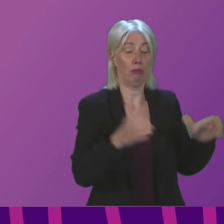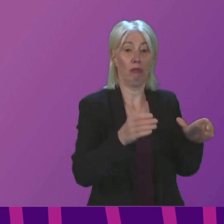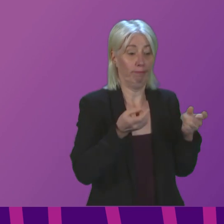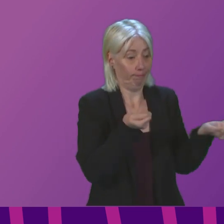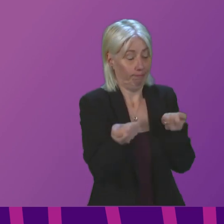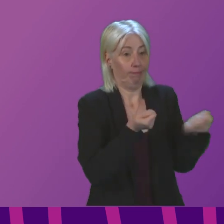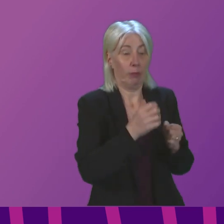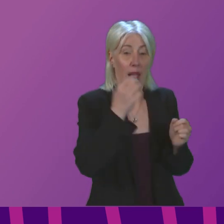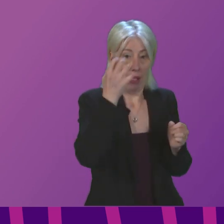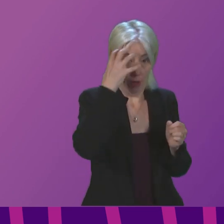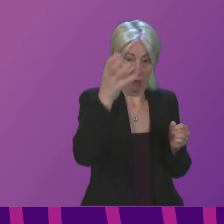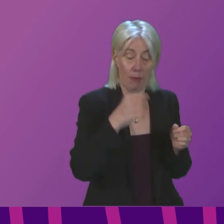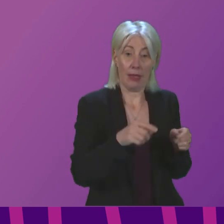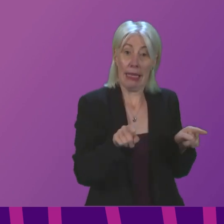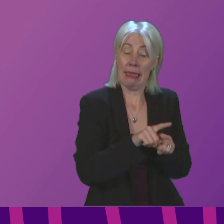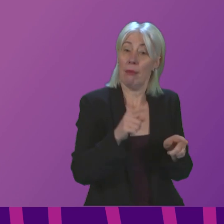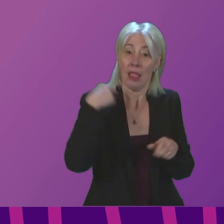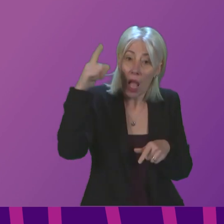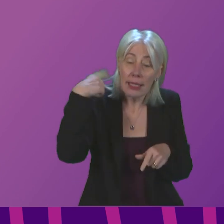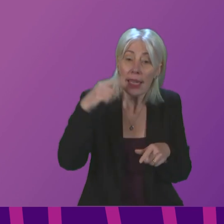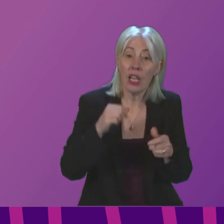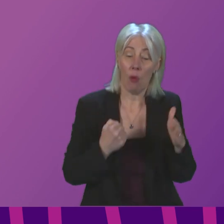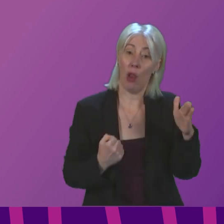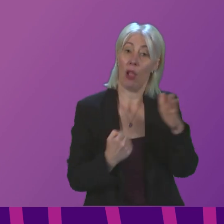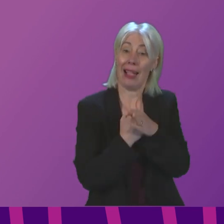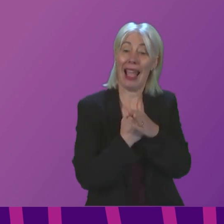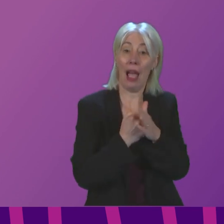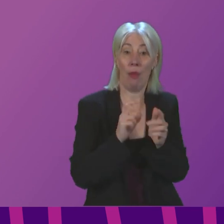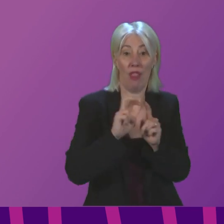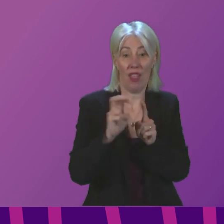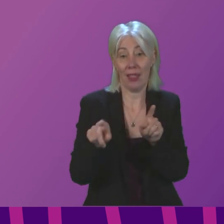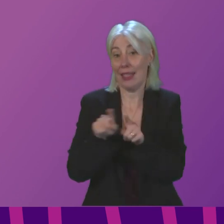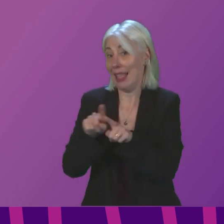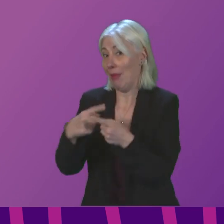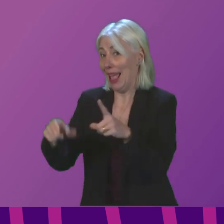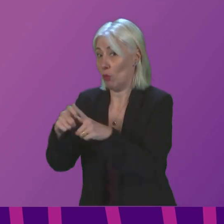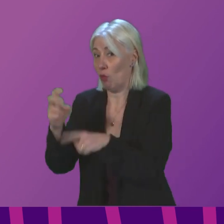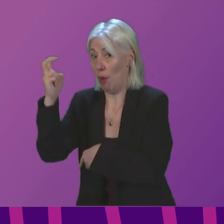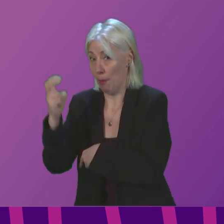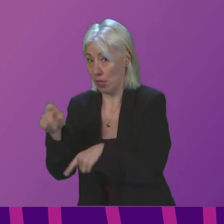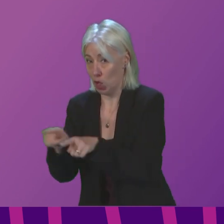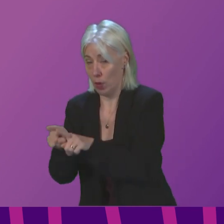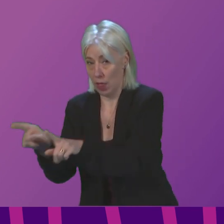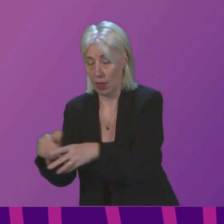There are two related issues there, and I certainly agree with the sentiment behind